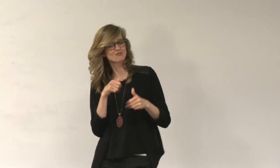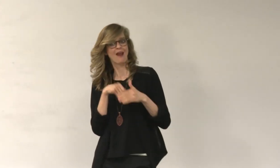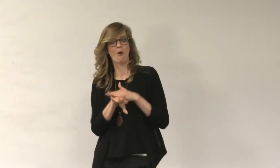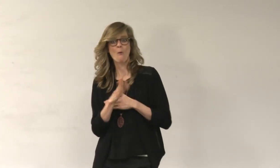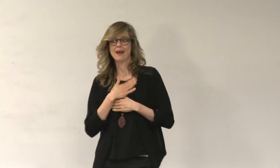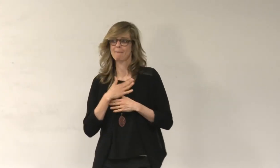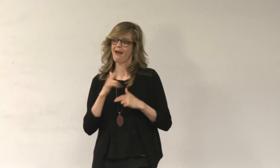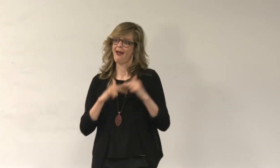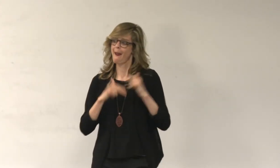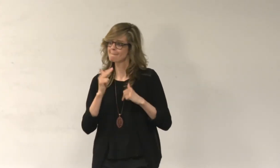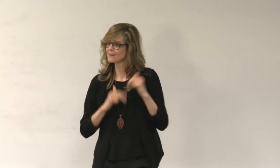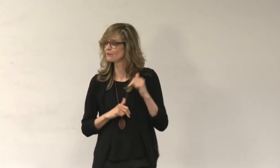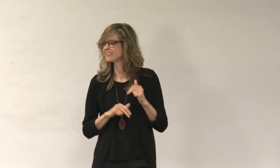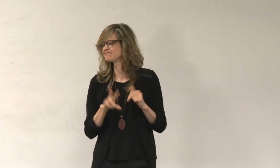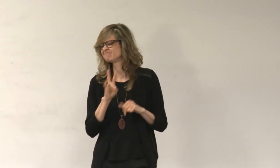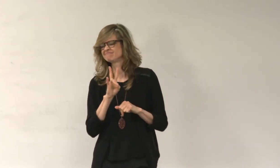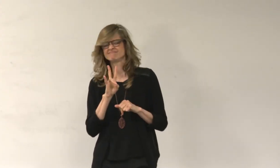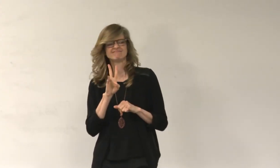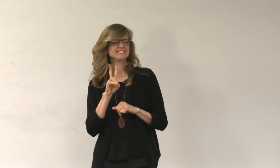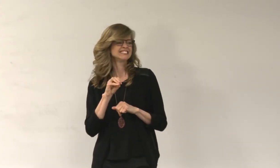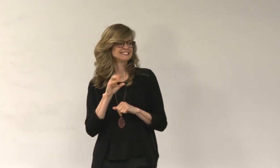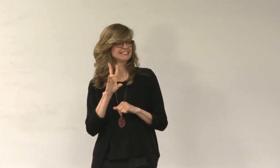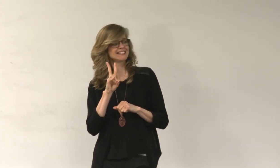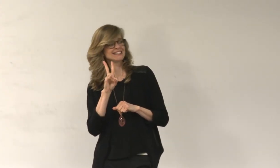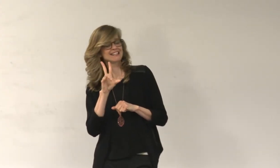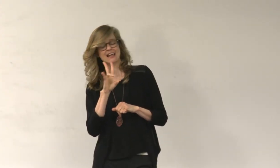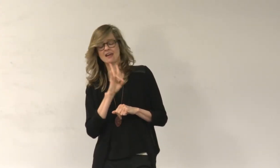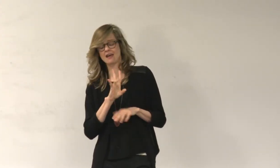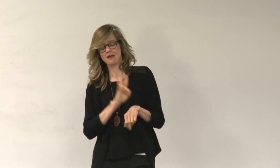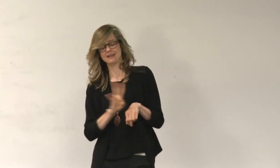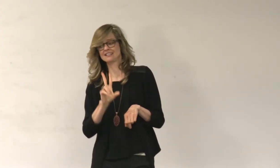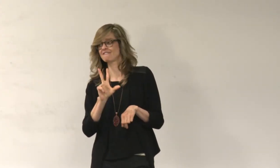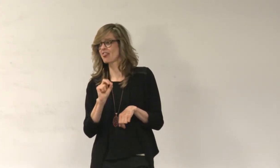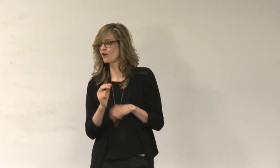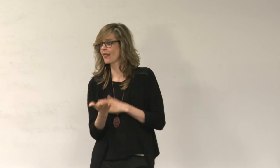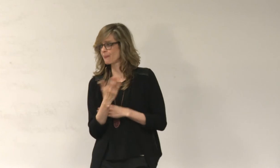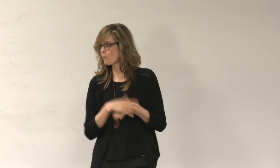I TRIED TO GO INTO MY BUILDING AT 7:30 IN THE MORNING.